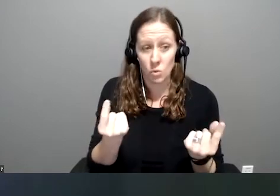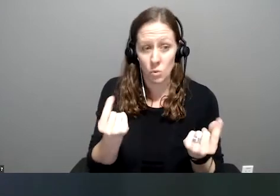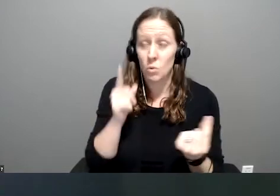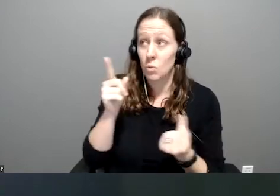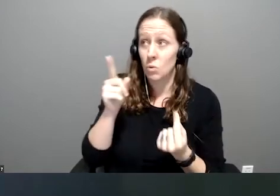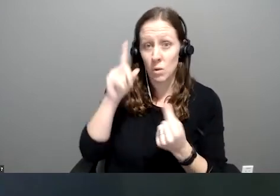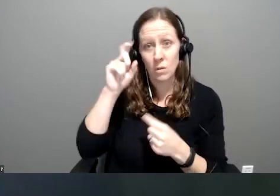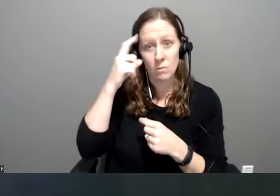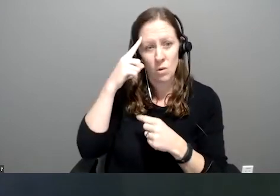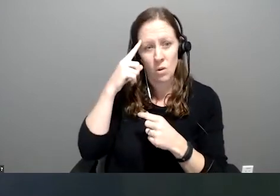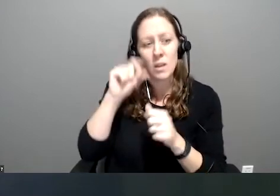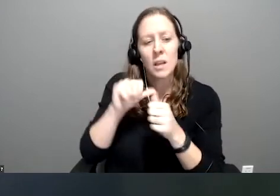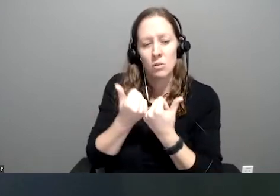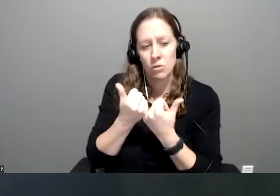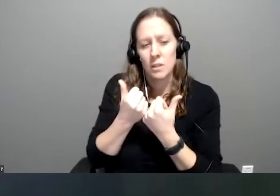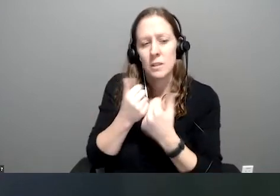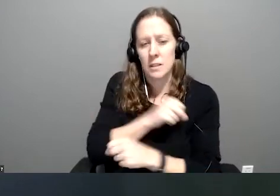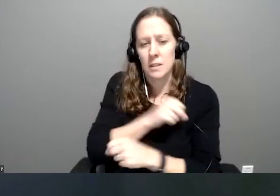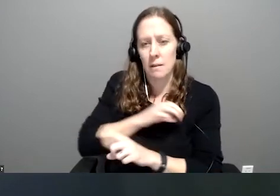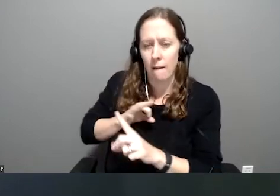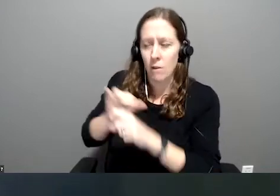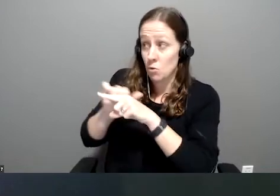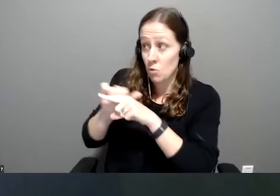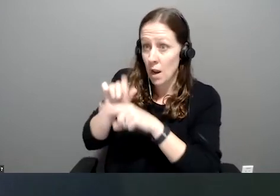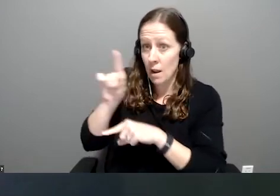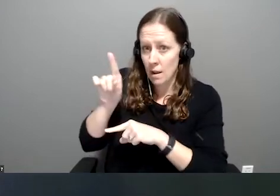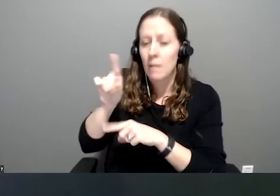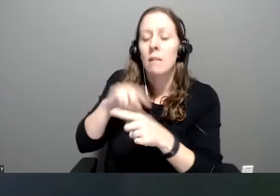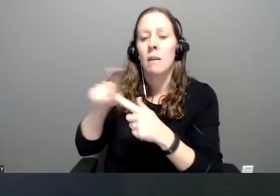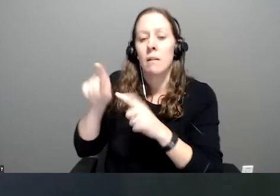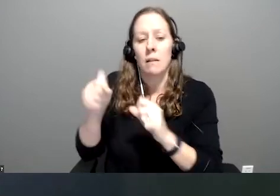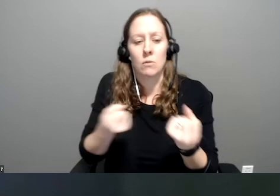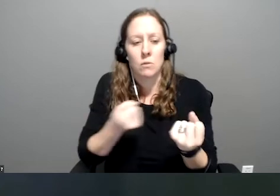to support job seekers with disabilities, and to train employers how to accommodate,